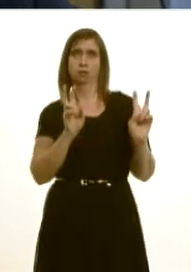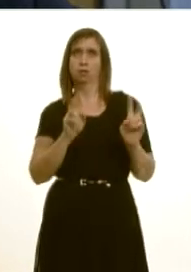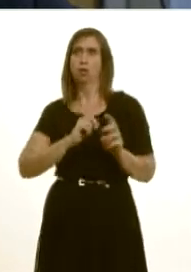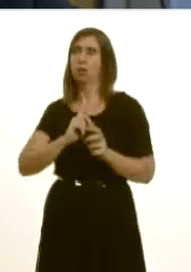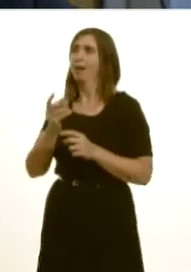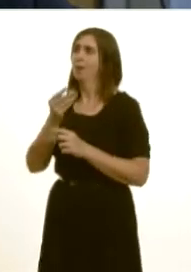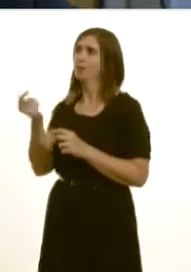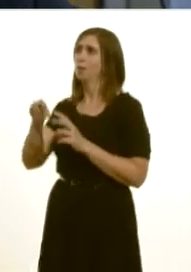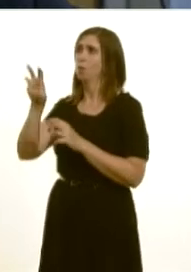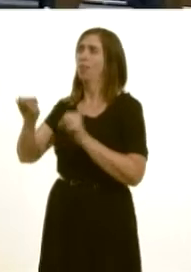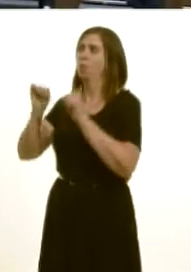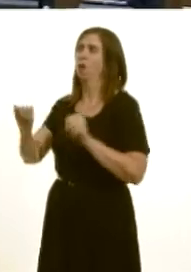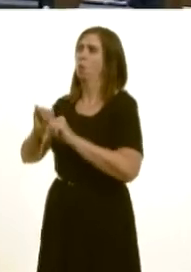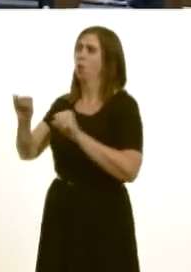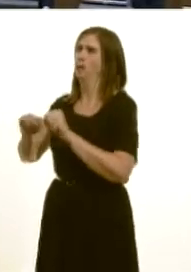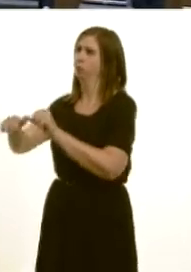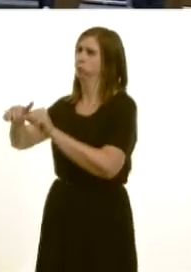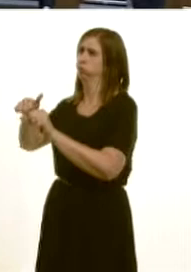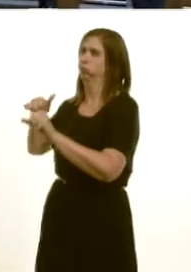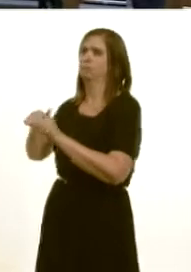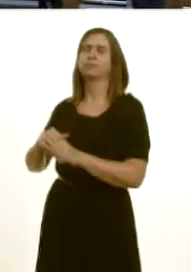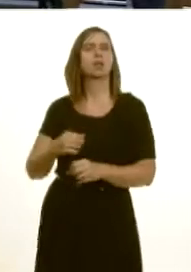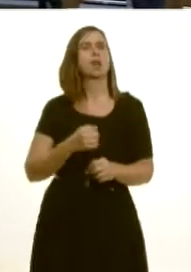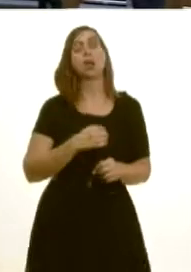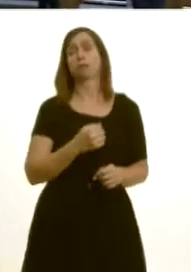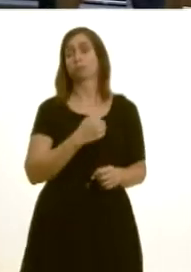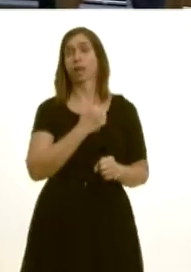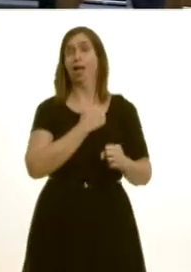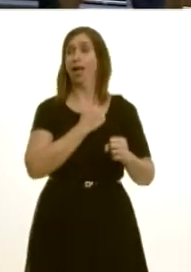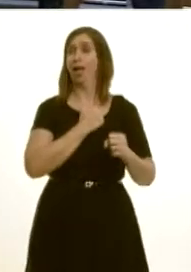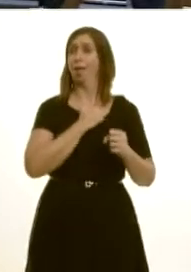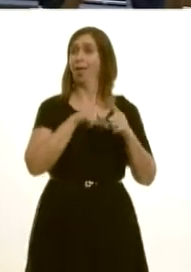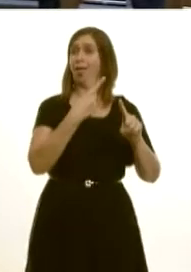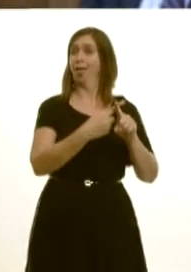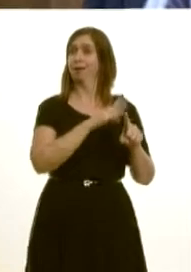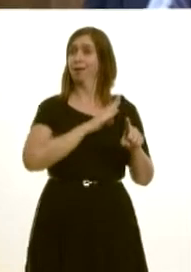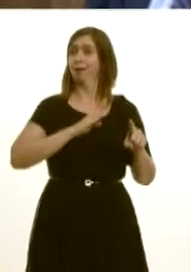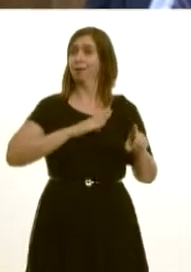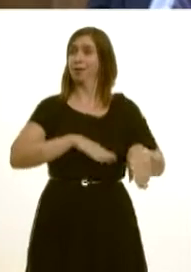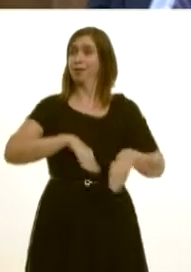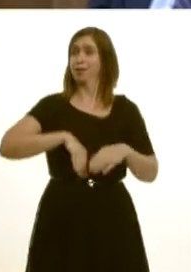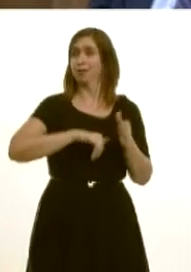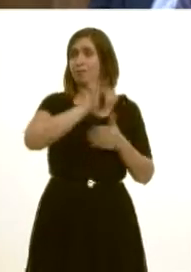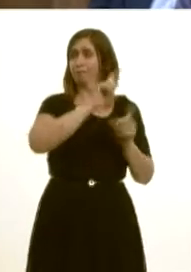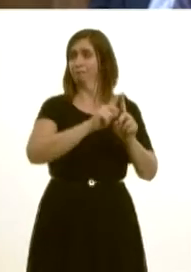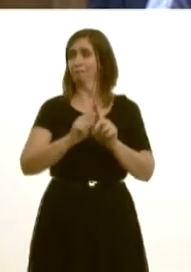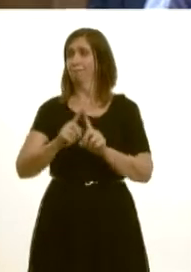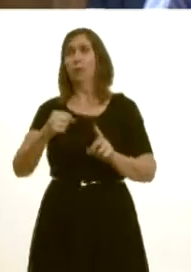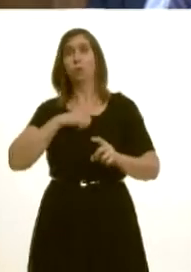parts of Wales? Carwyn Jones: We will never let our veterans down. I have made that clear on many occasions. Veterans in Wales will not be in a detrimental